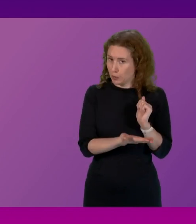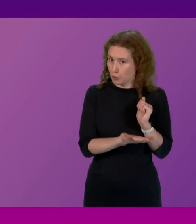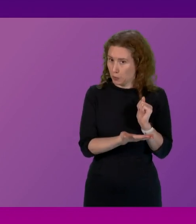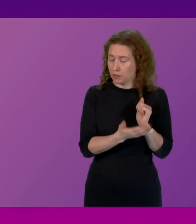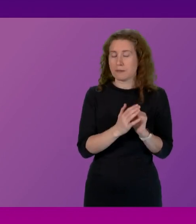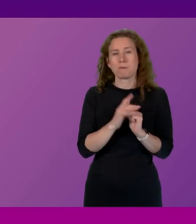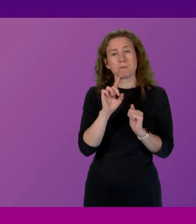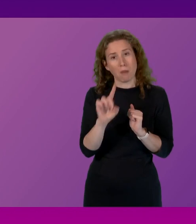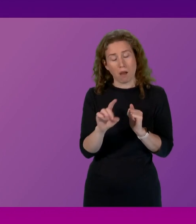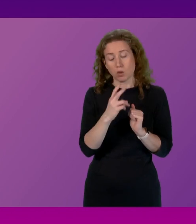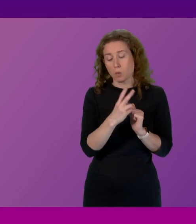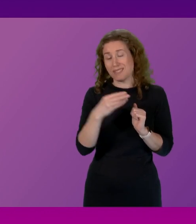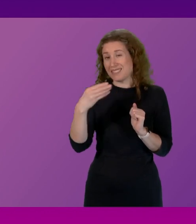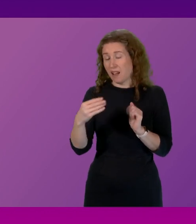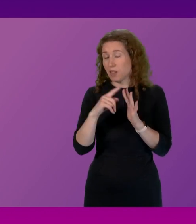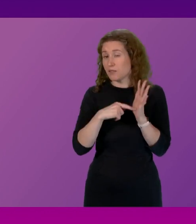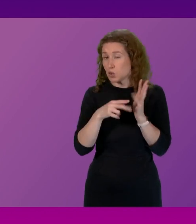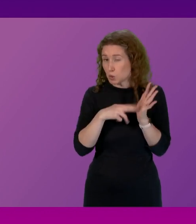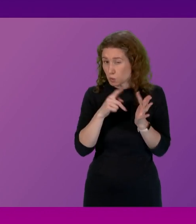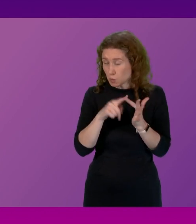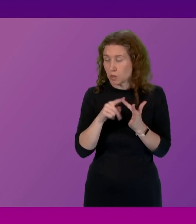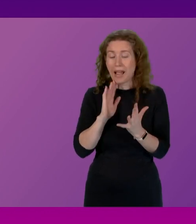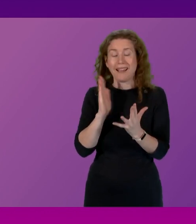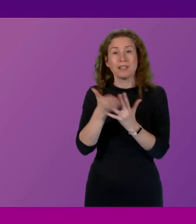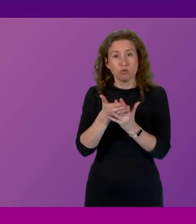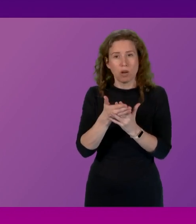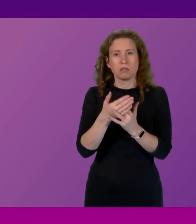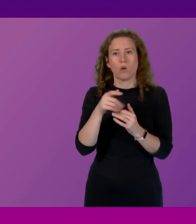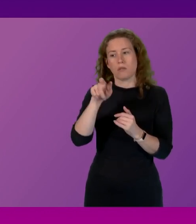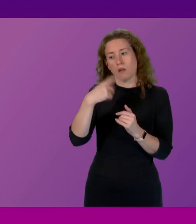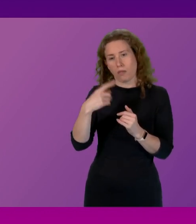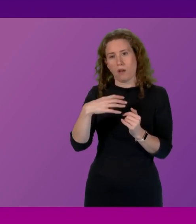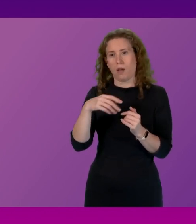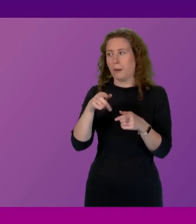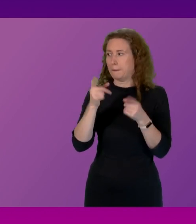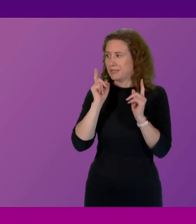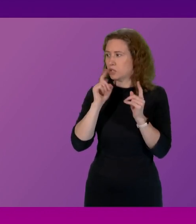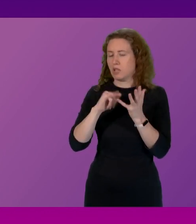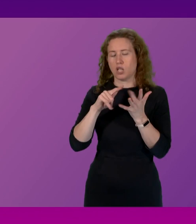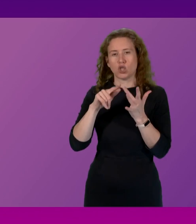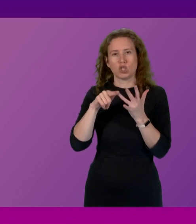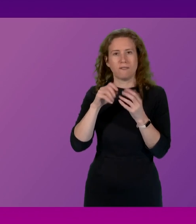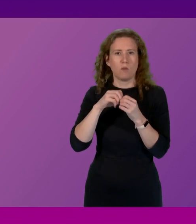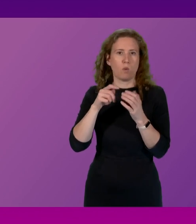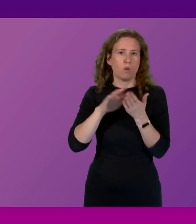On 29 June, I intervened on the Minister for Victims and Community Safety, Siobhian Brown—who is walking out of the chamber—to state the same basic fact.